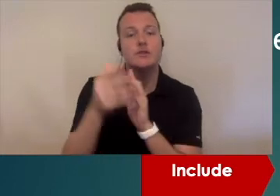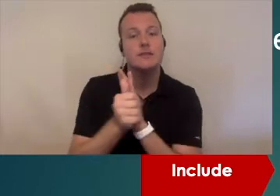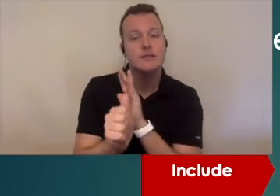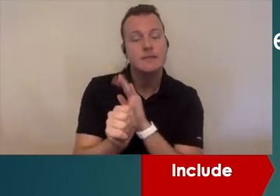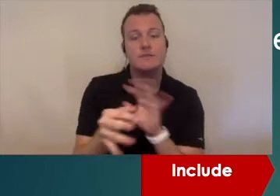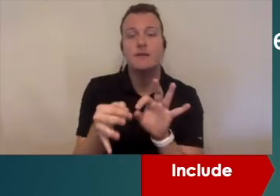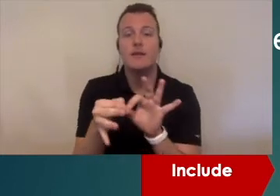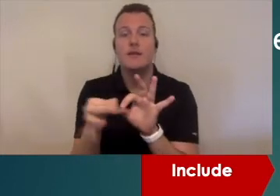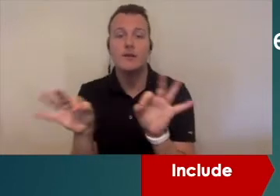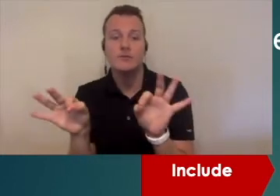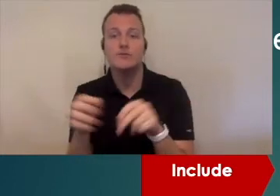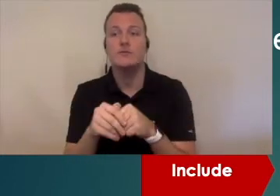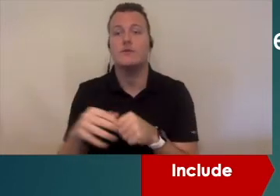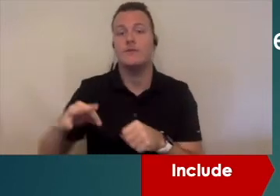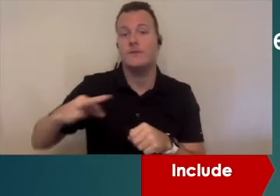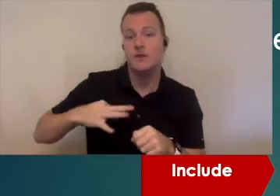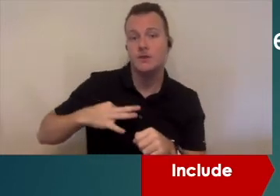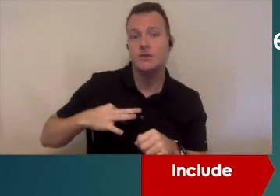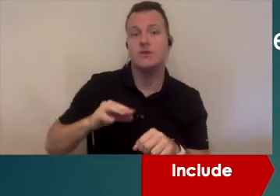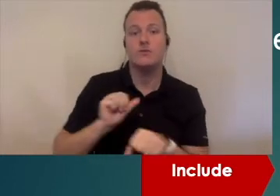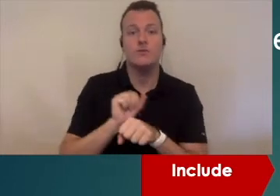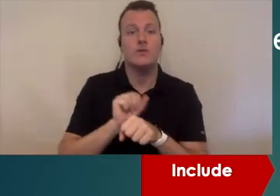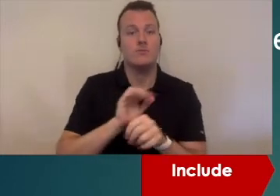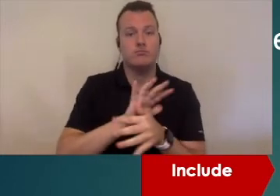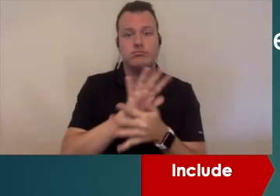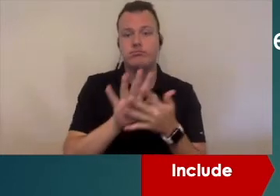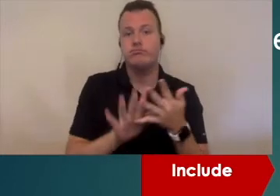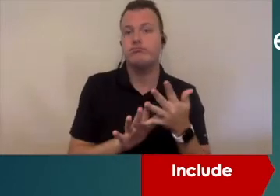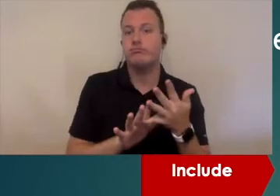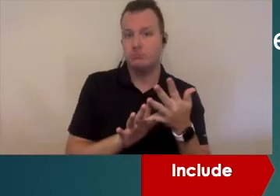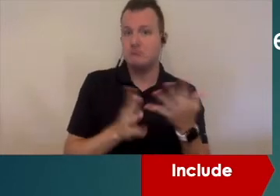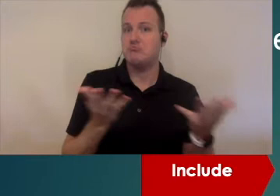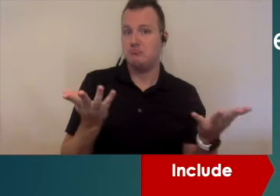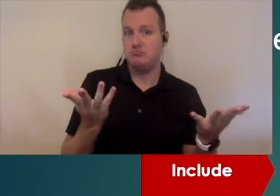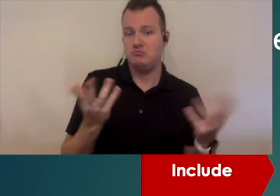spoken, your volunteer work. All of those, and there's not that restraint on the